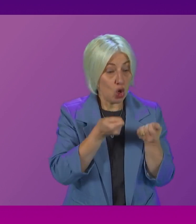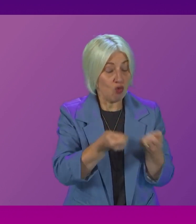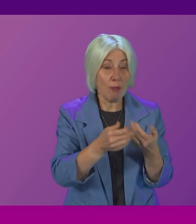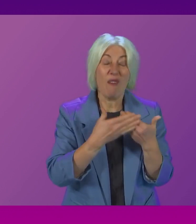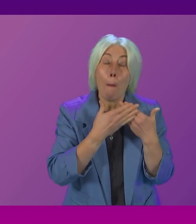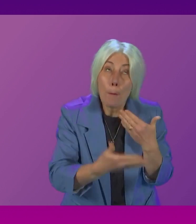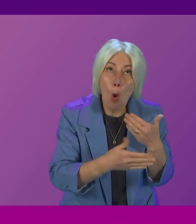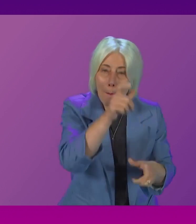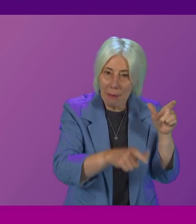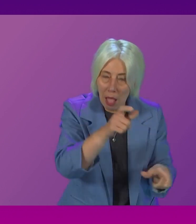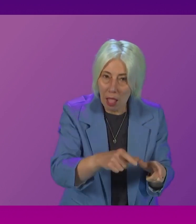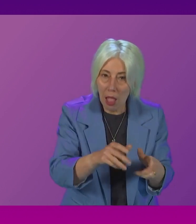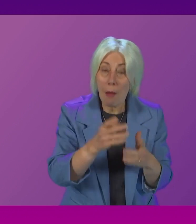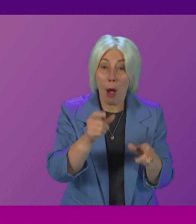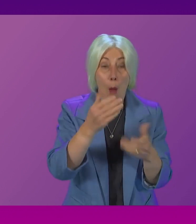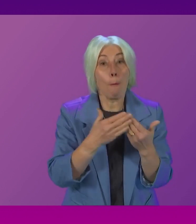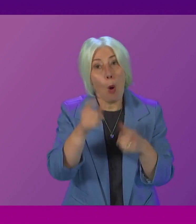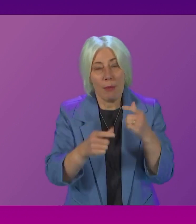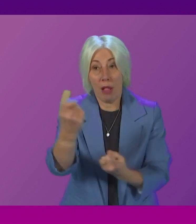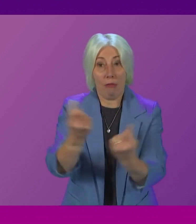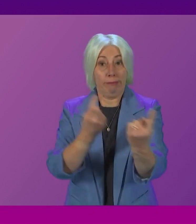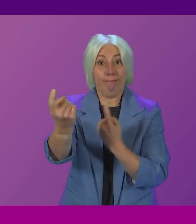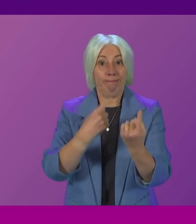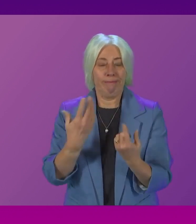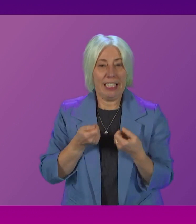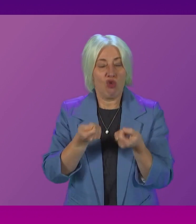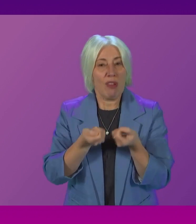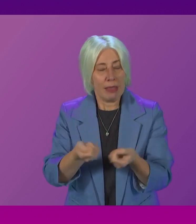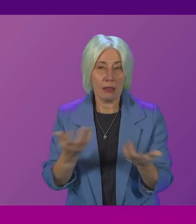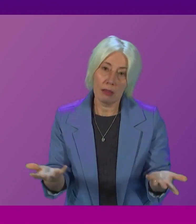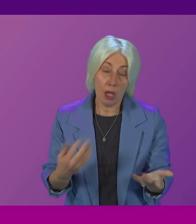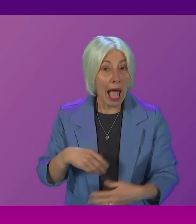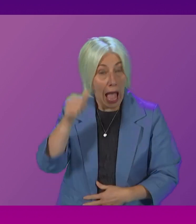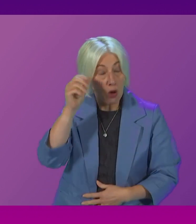patients are coming forward for treatment. Nobody knows better than the health secretary,